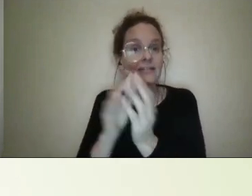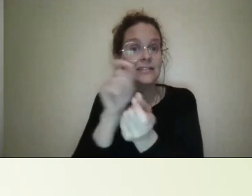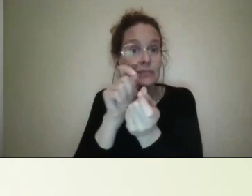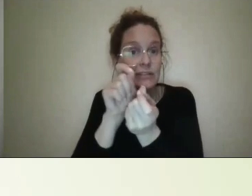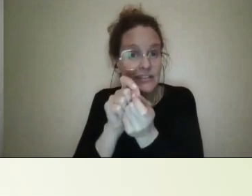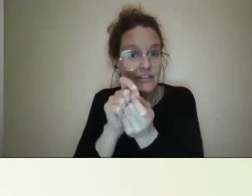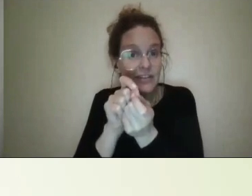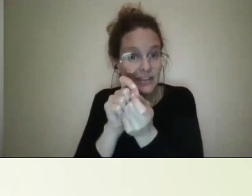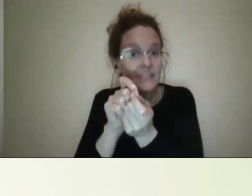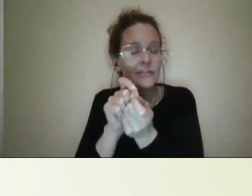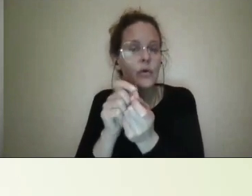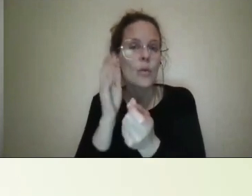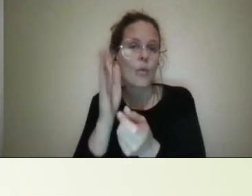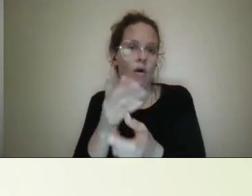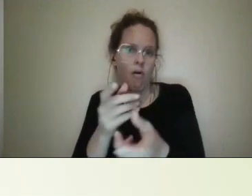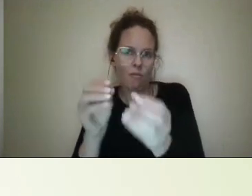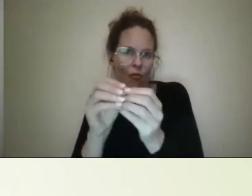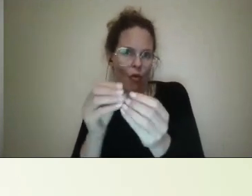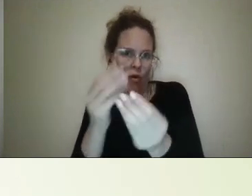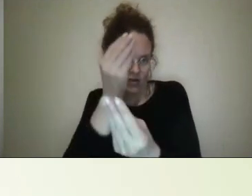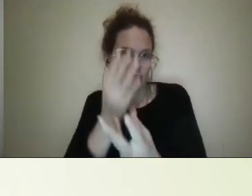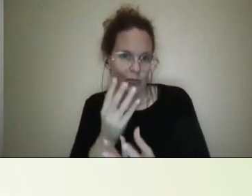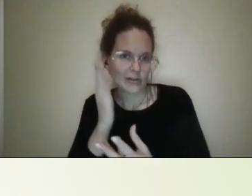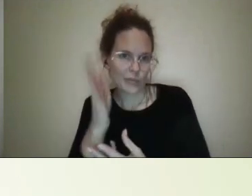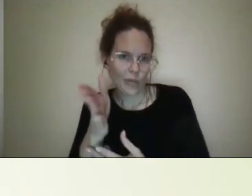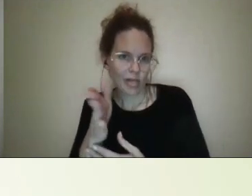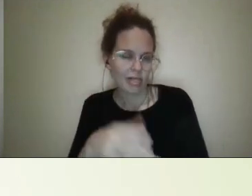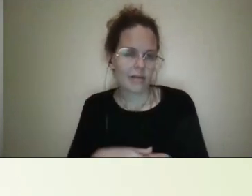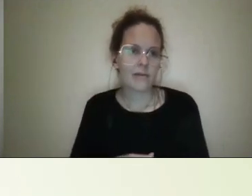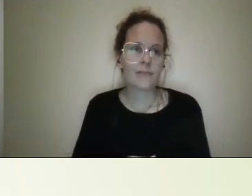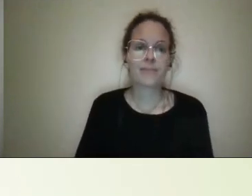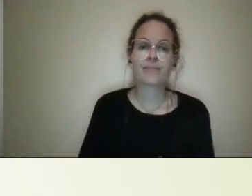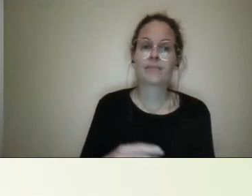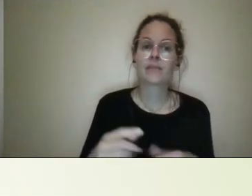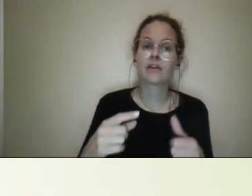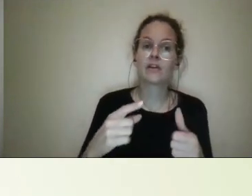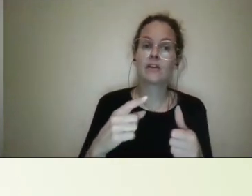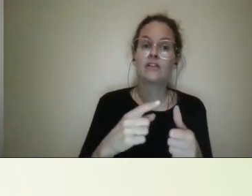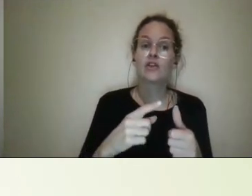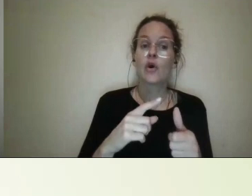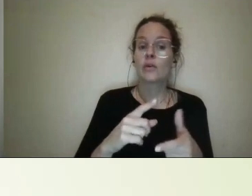Next thing, obviously, we want to talk about is the first-then approach. This is what